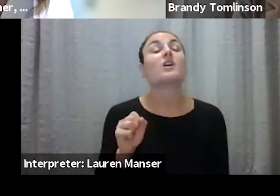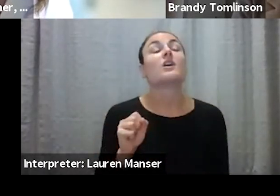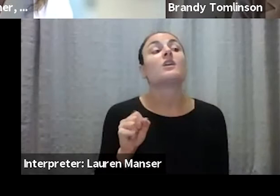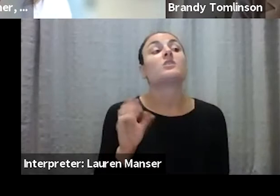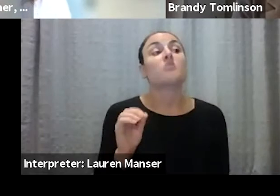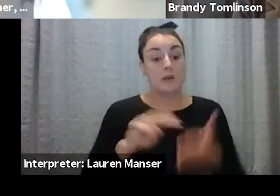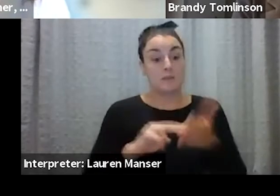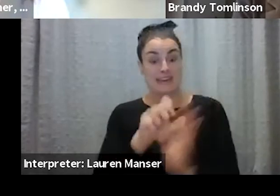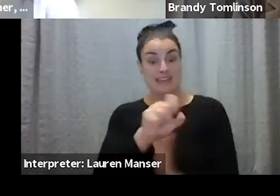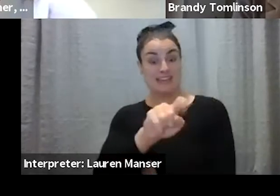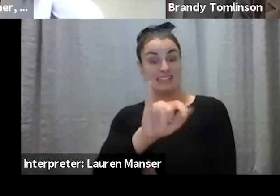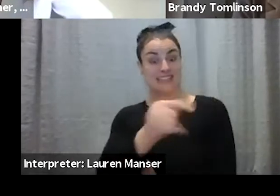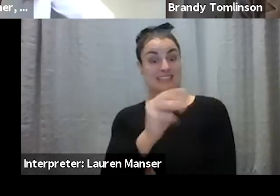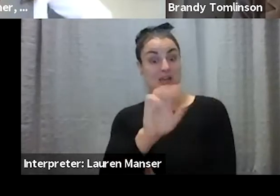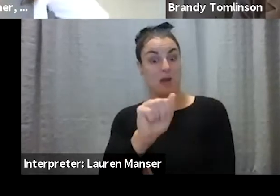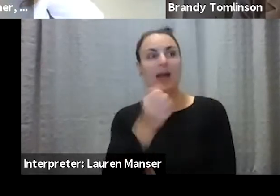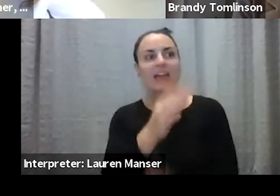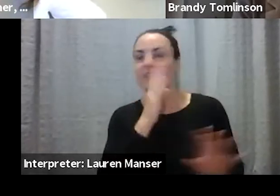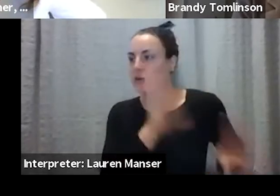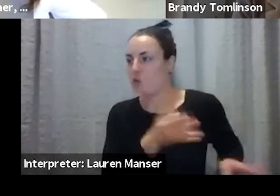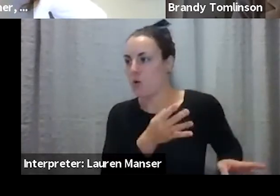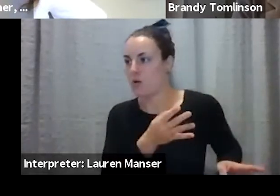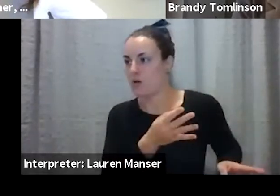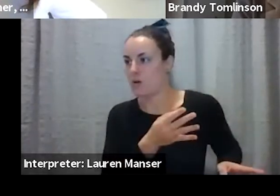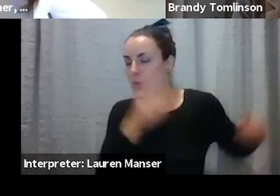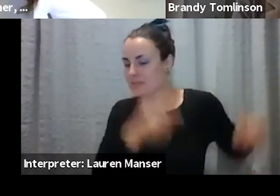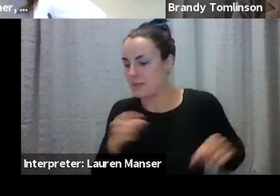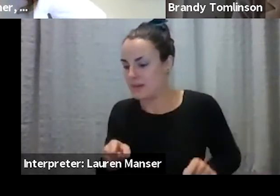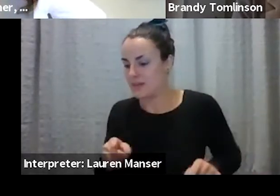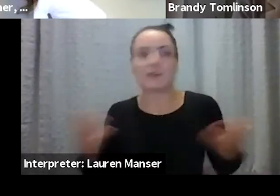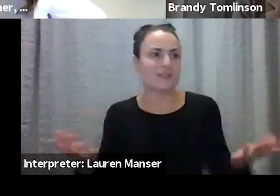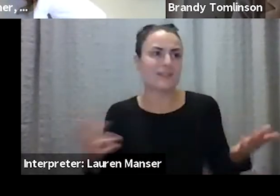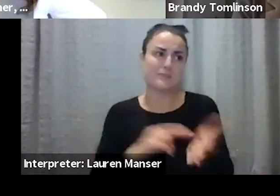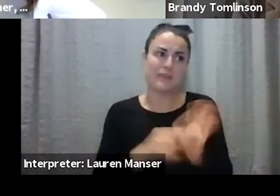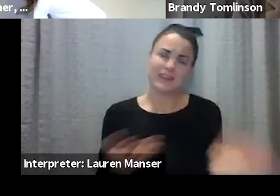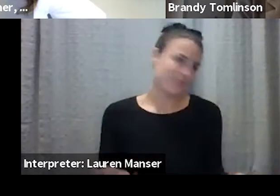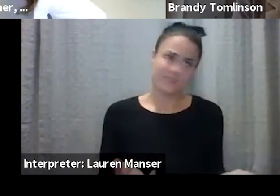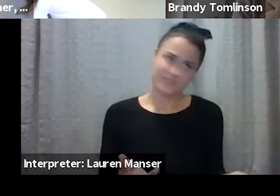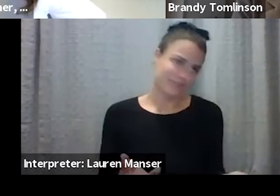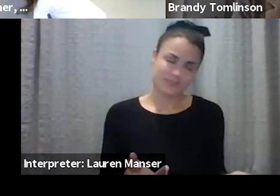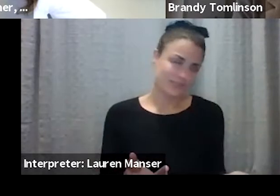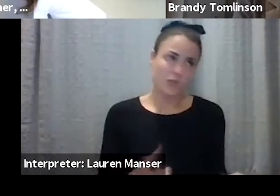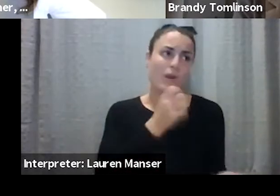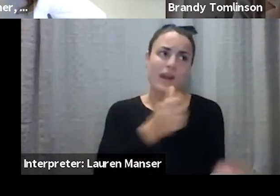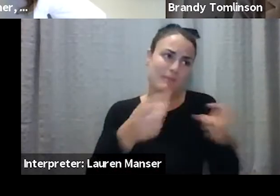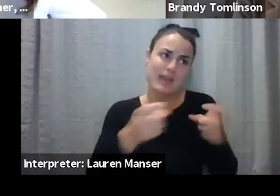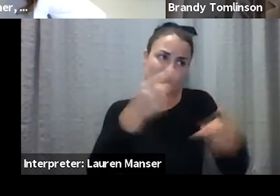well, now we're not just preventing ourselves from holding accountable those employers who have false and negative stereotypes